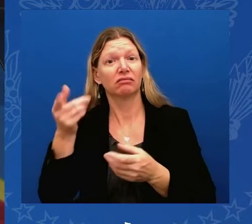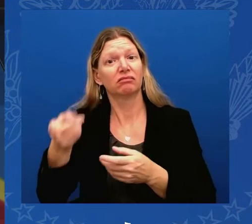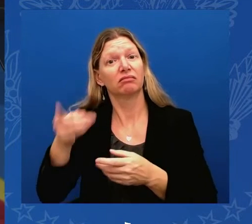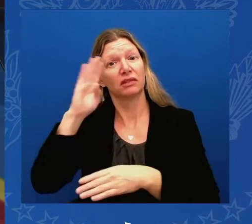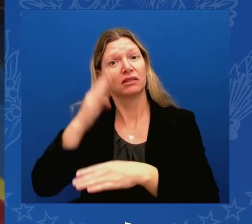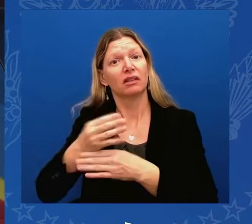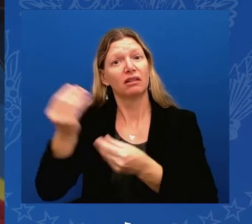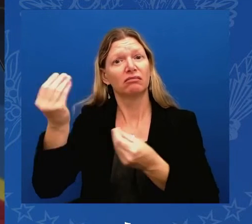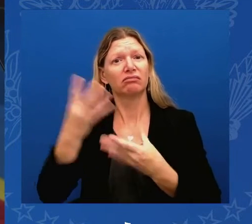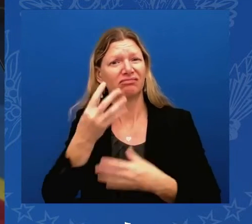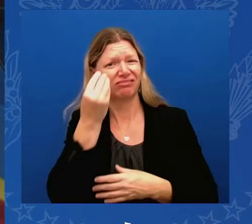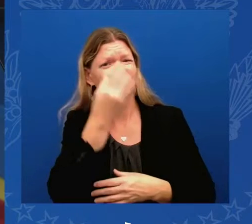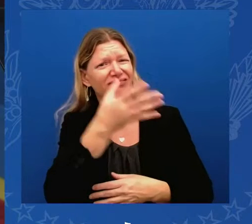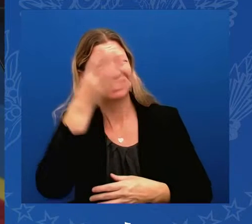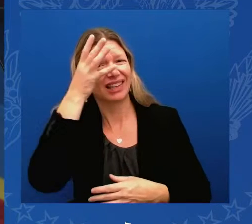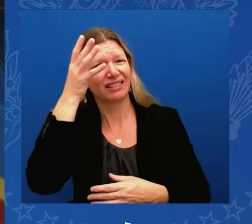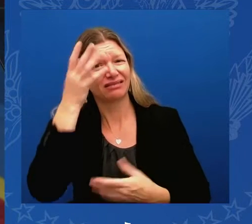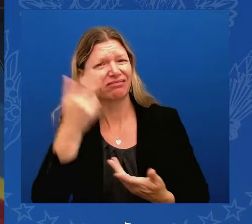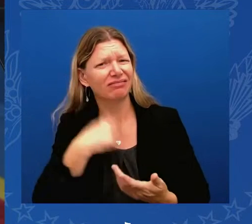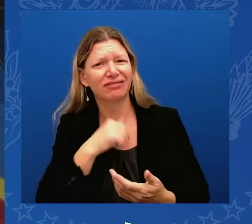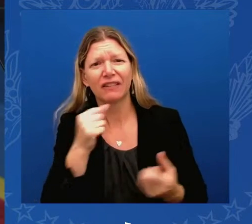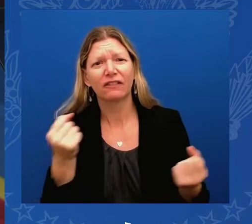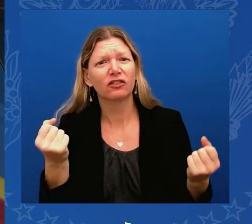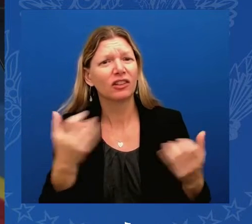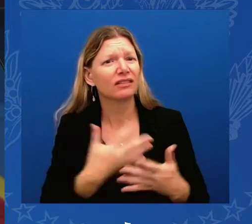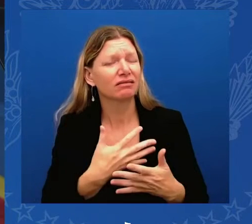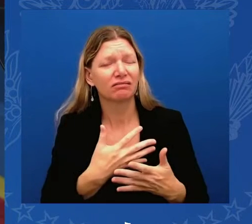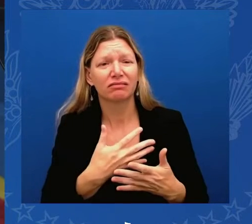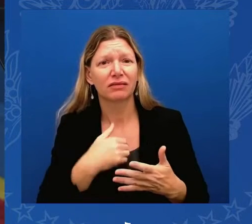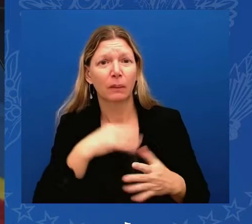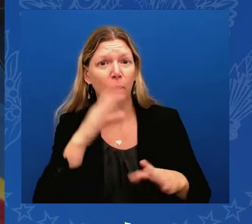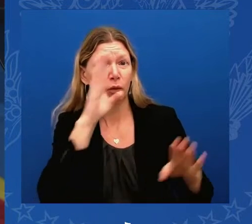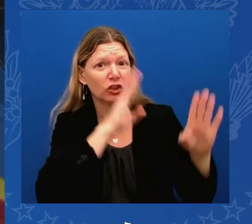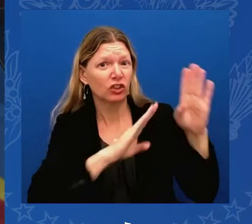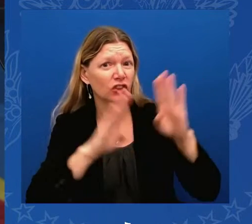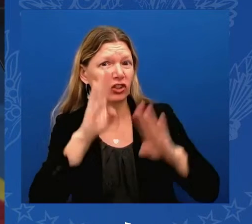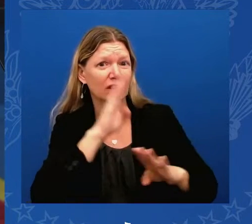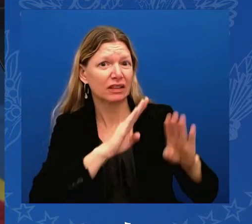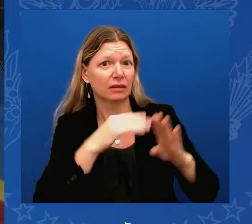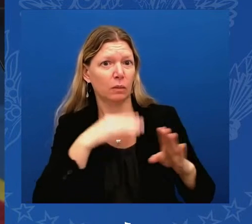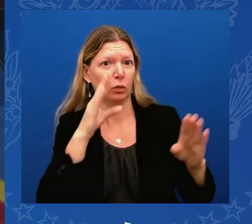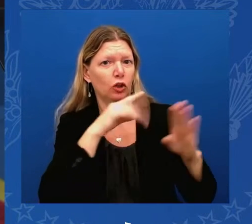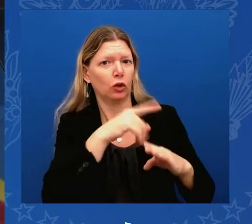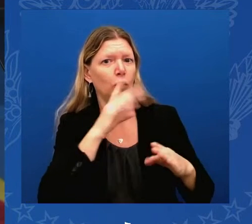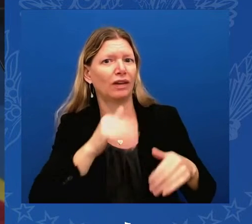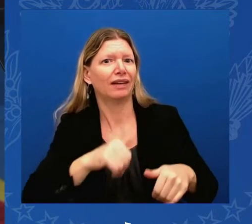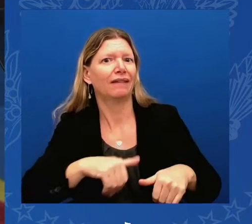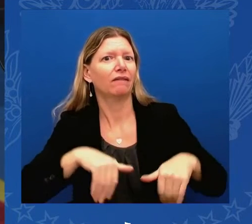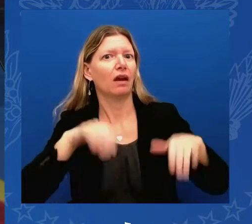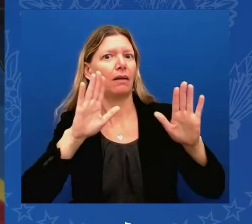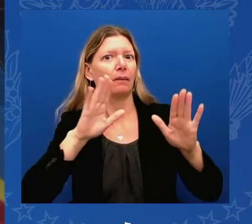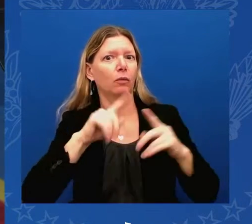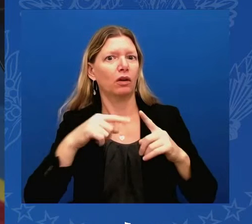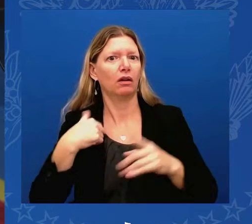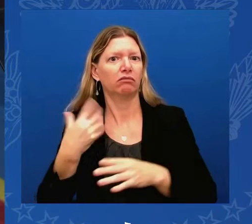I'm worried you're going to give up when I go. You're going to give up." We have an expression in the Biden family.